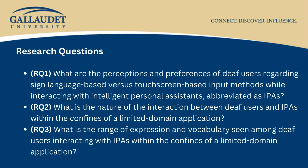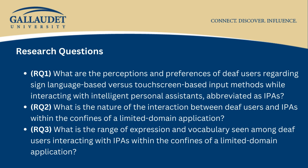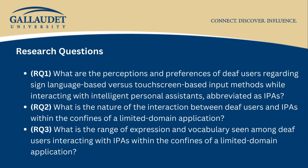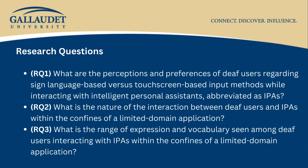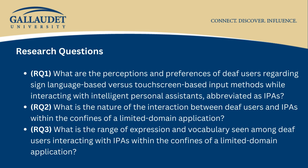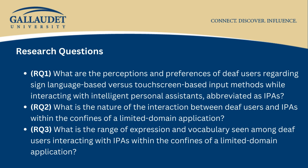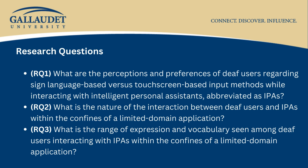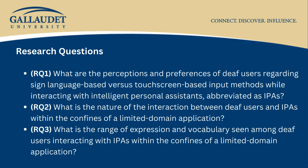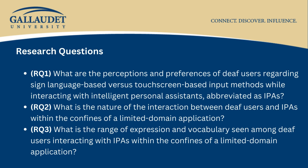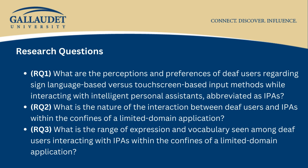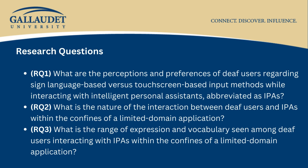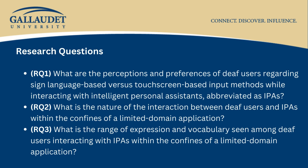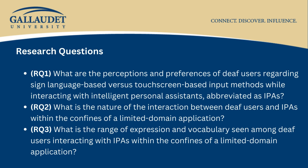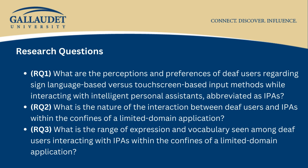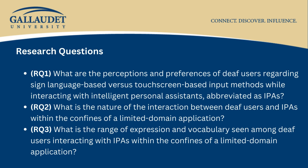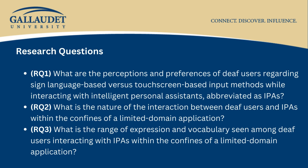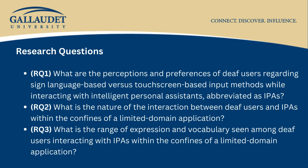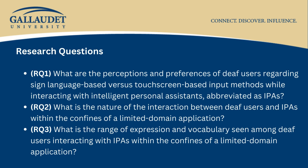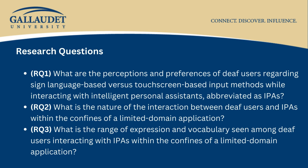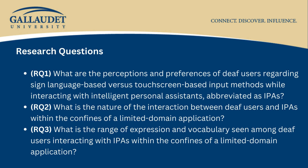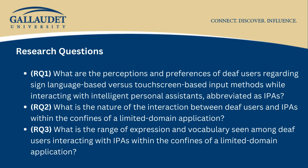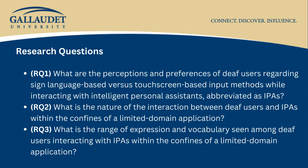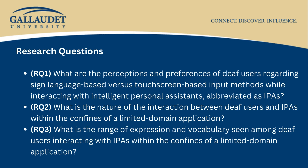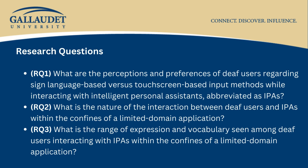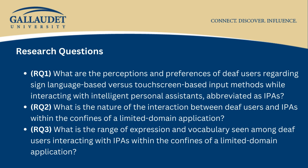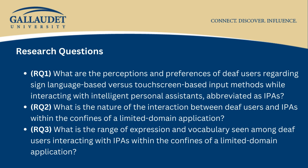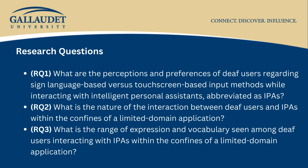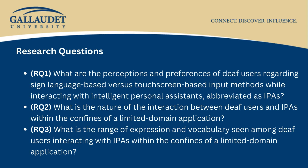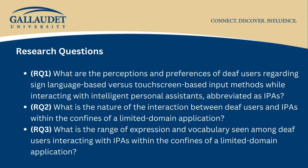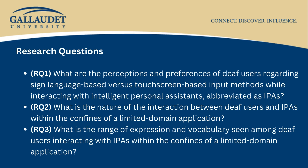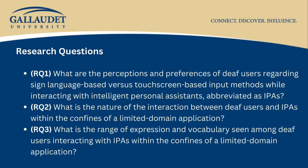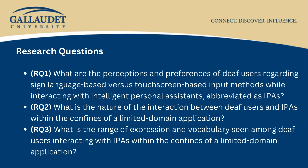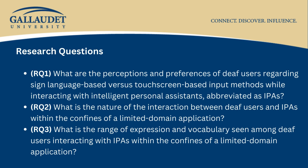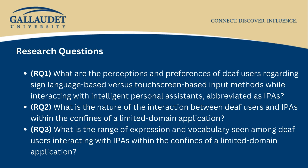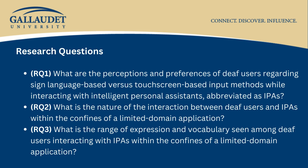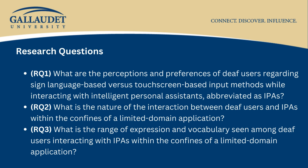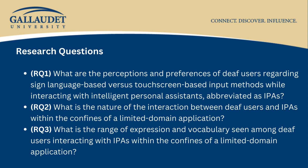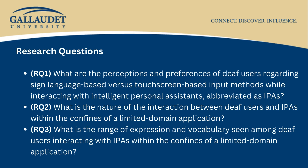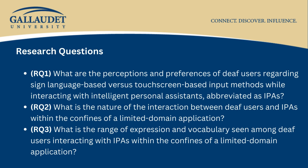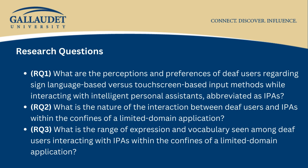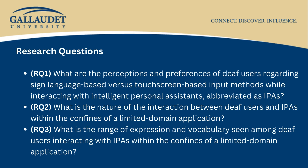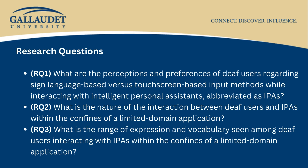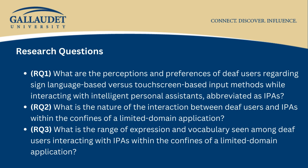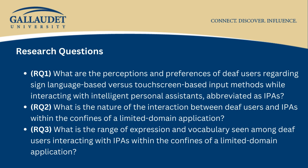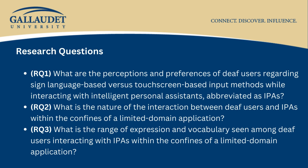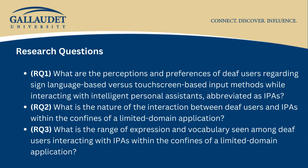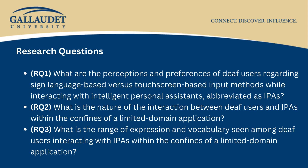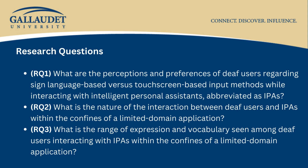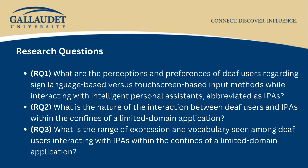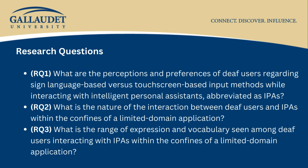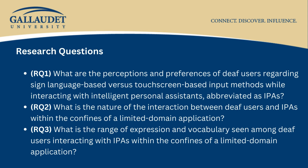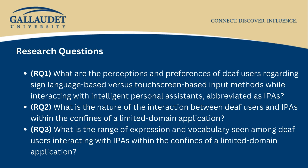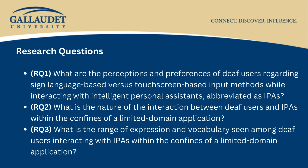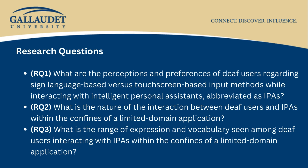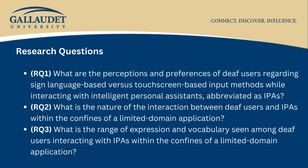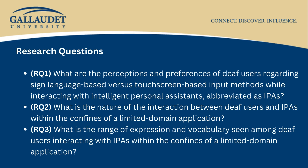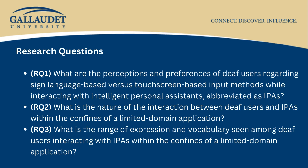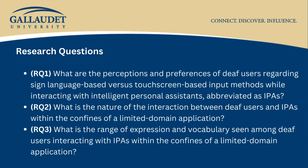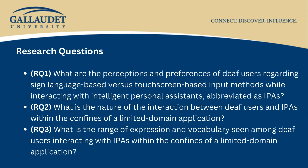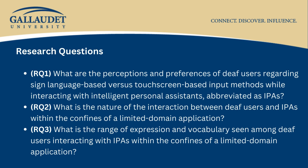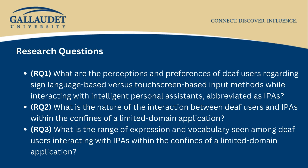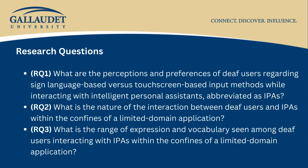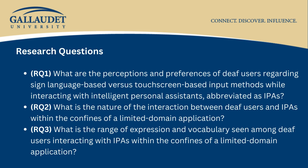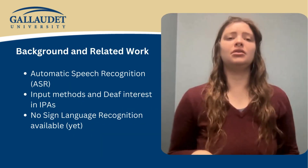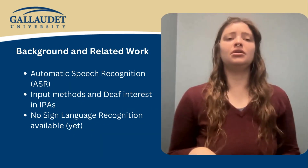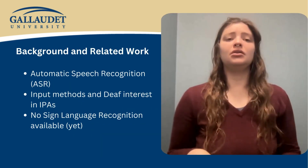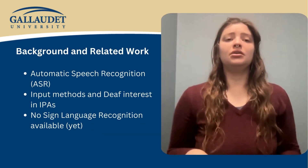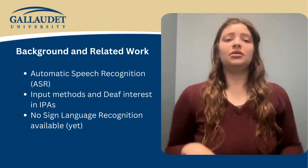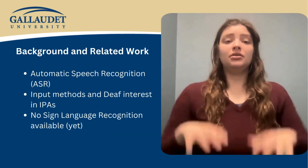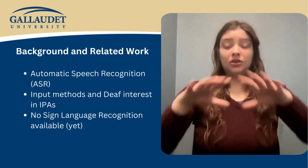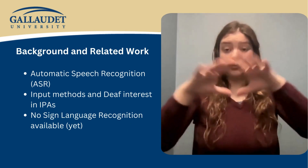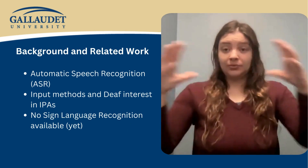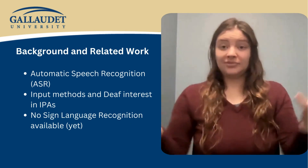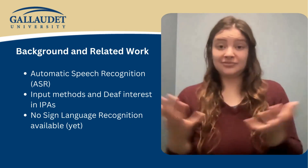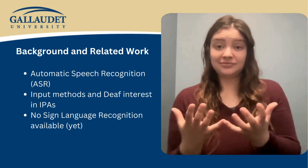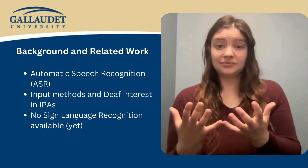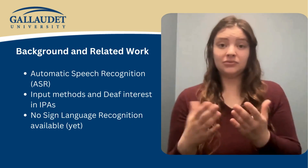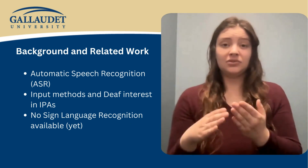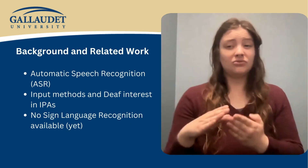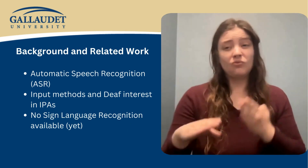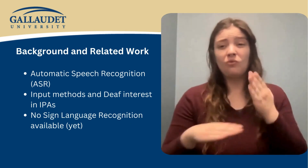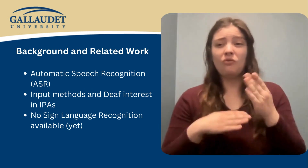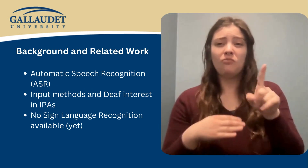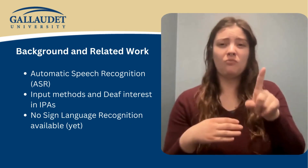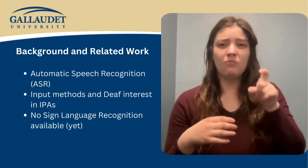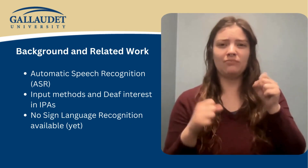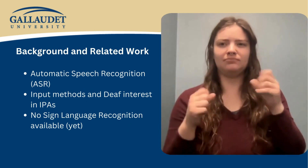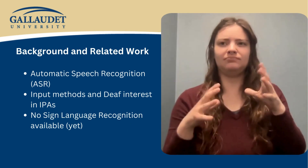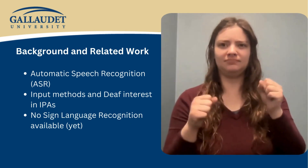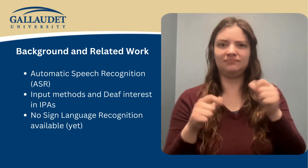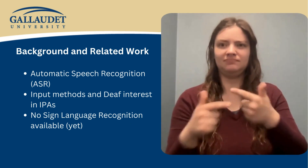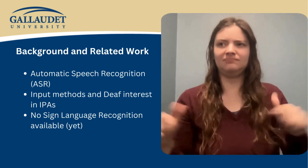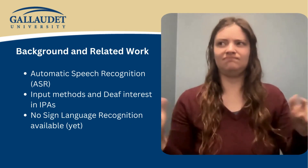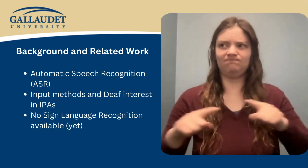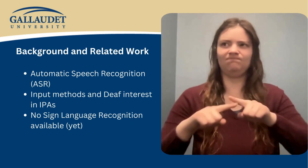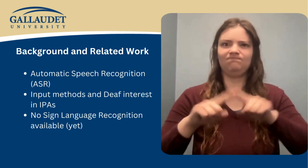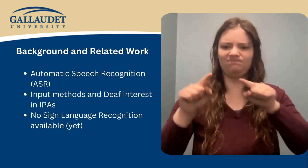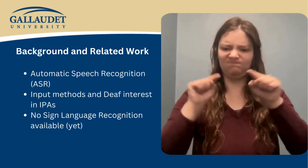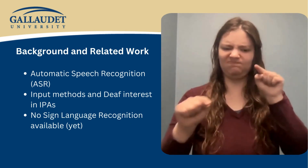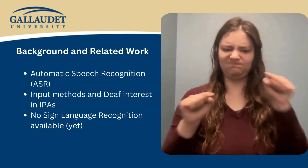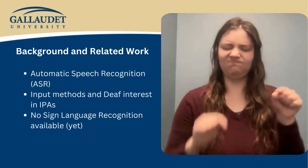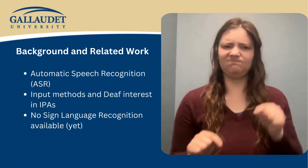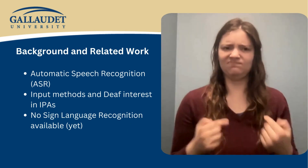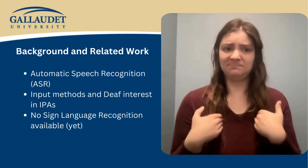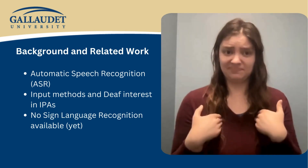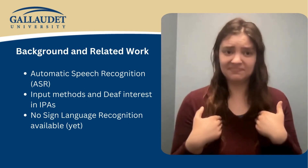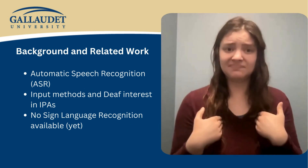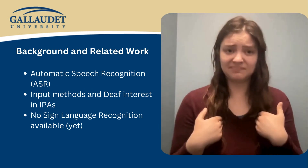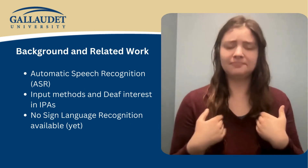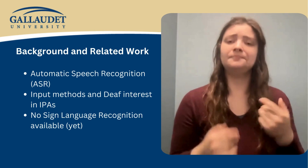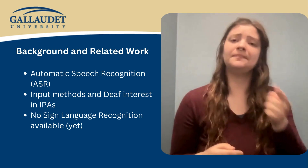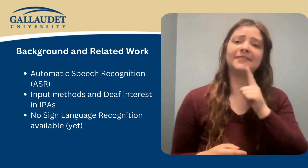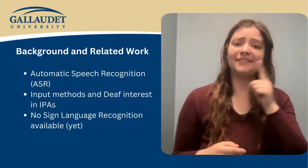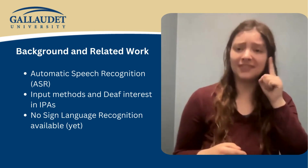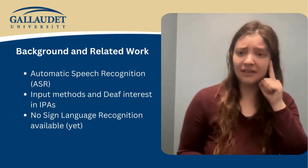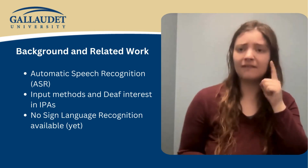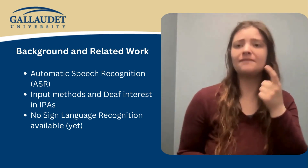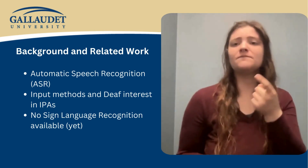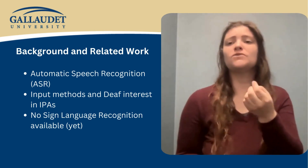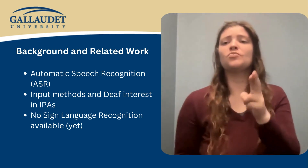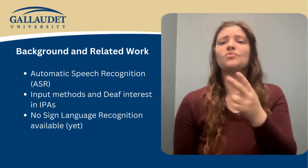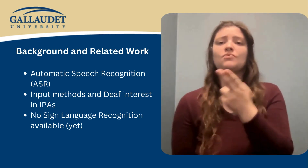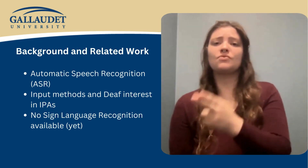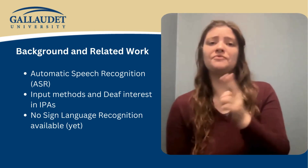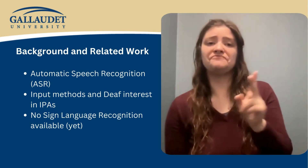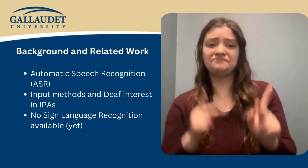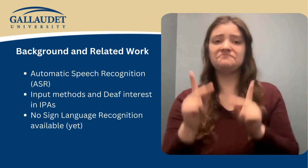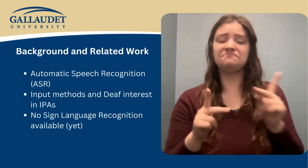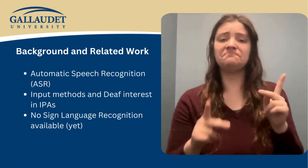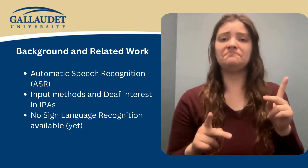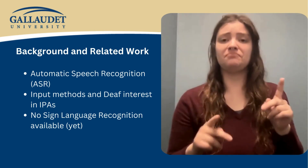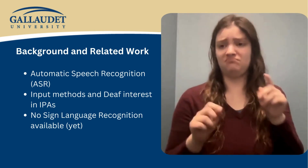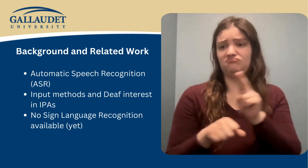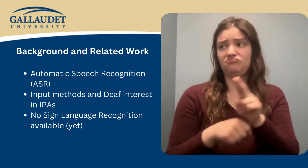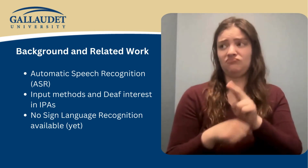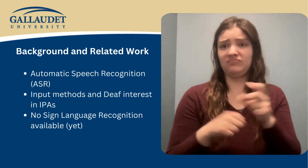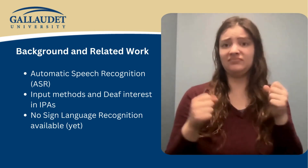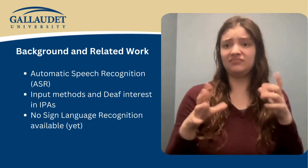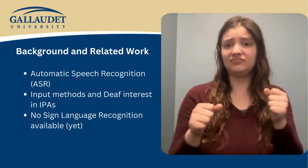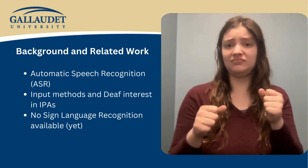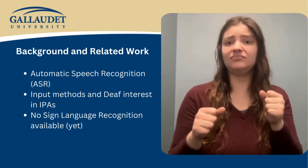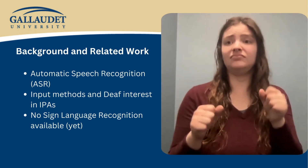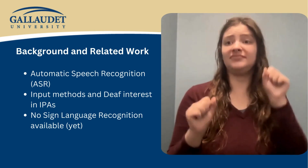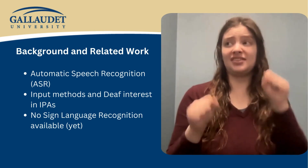among deaf users interacting with IPAs within the confines of a limited-domain application?